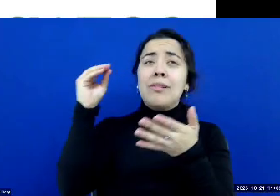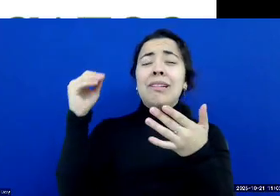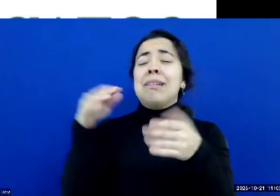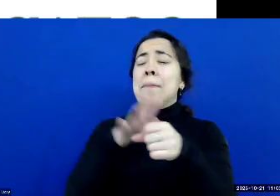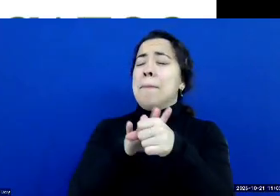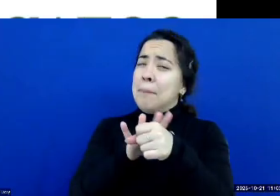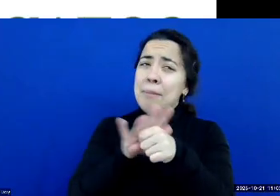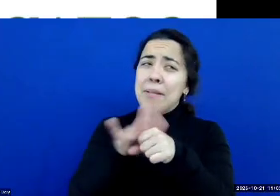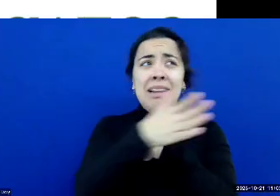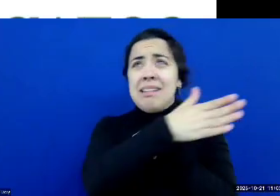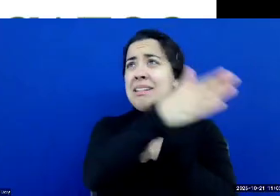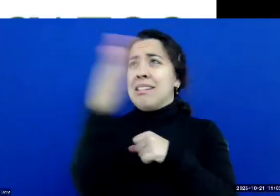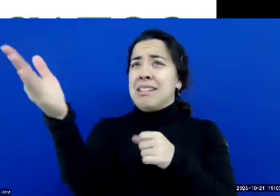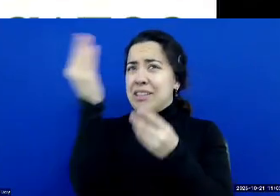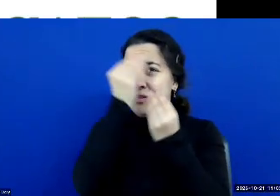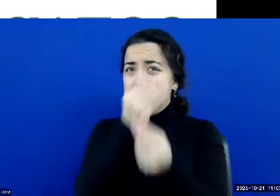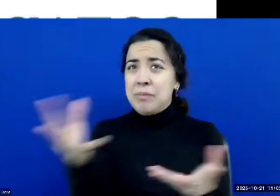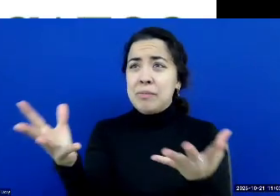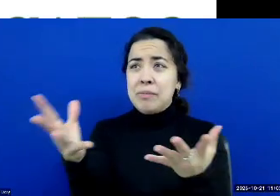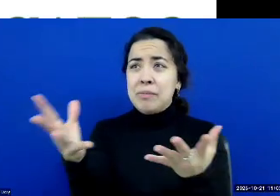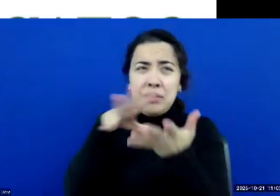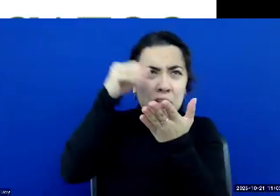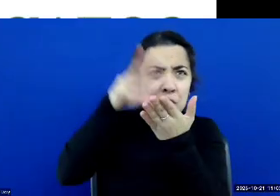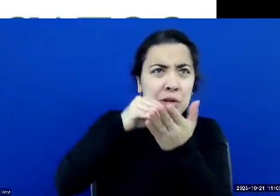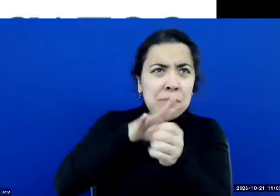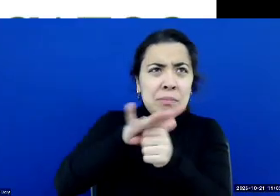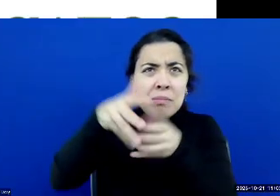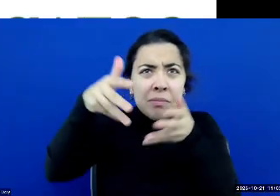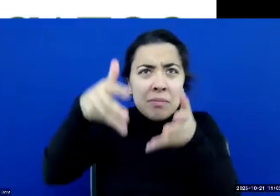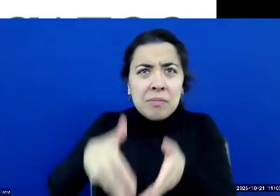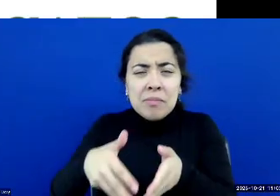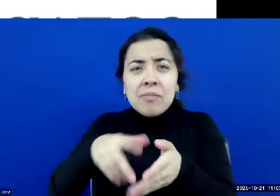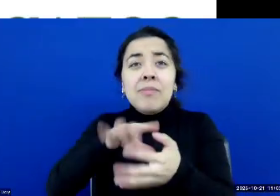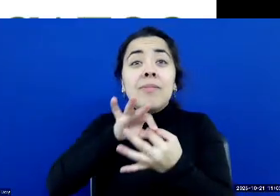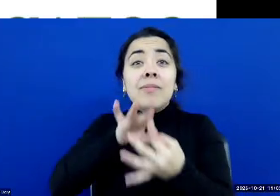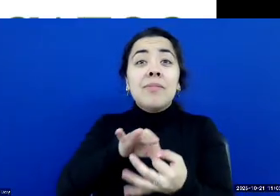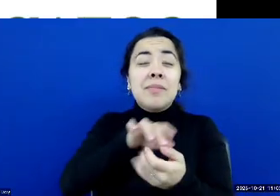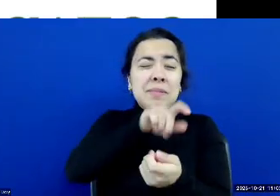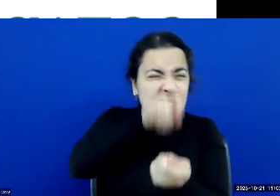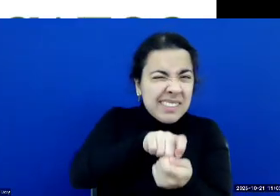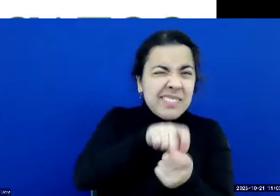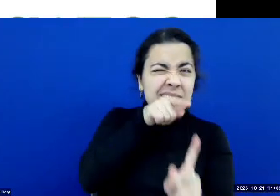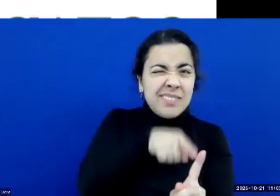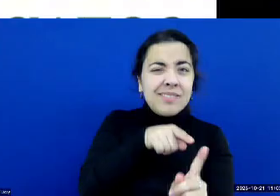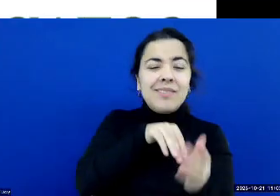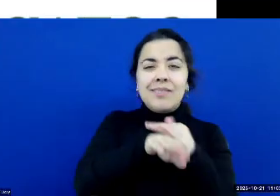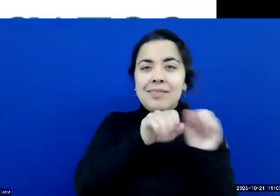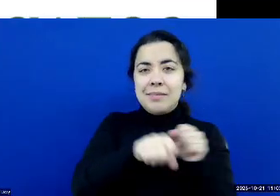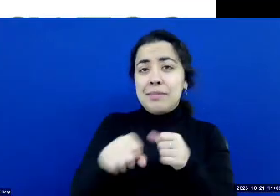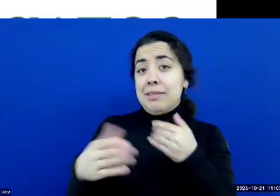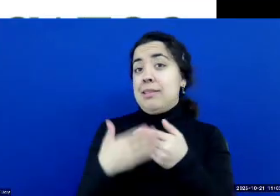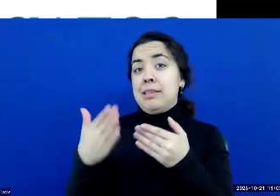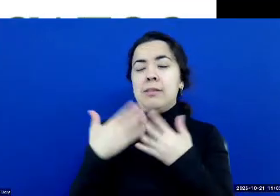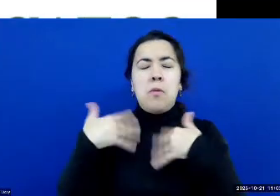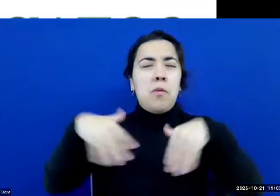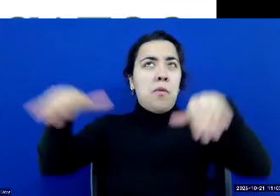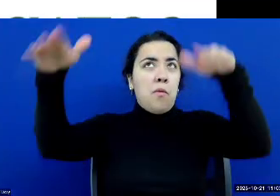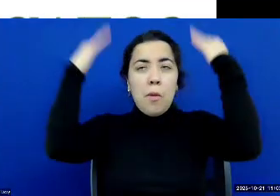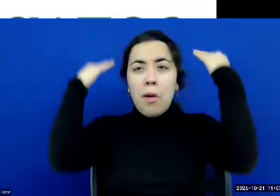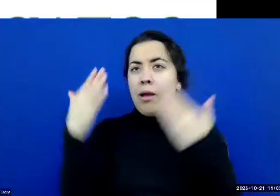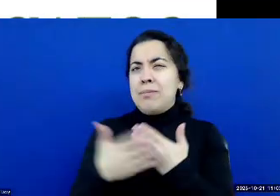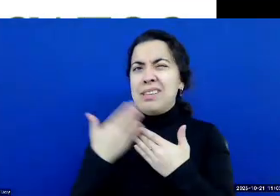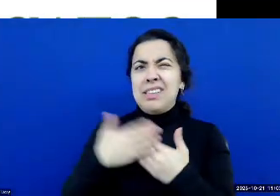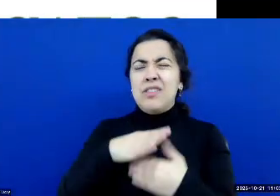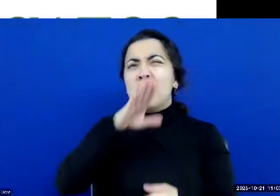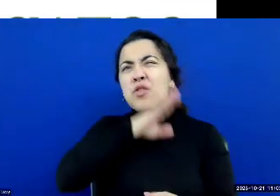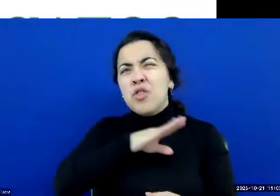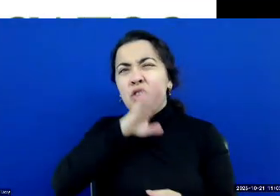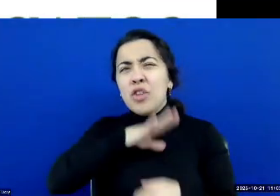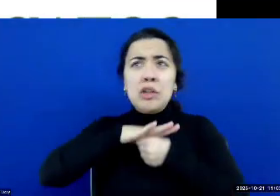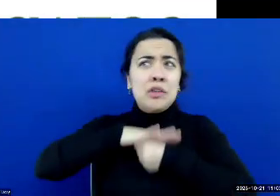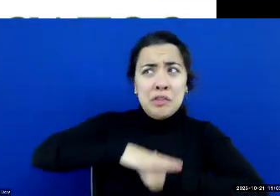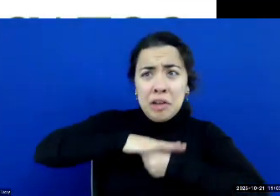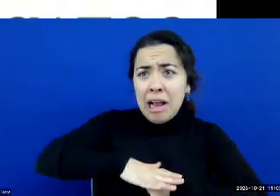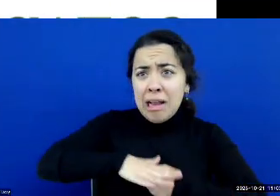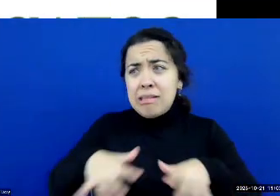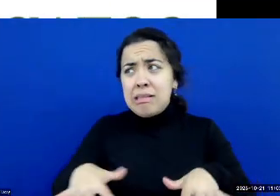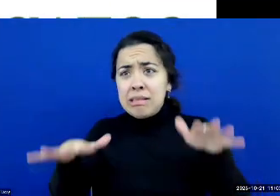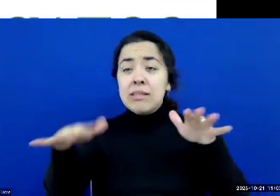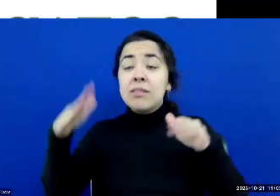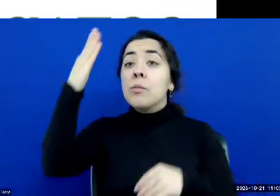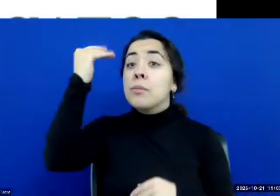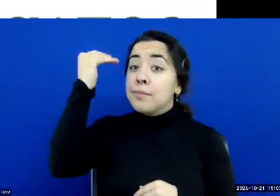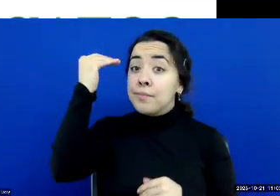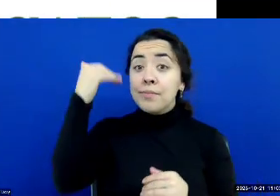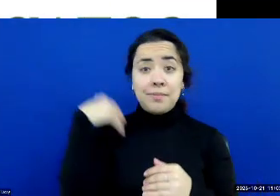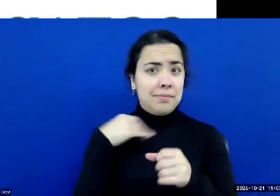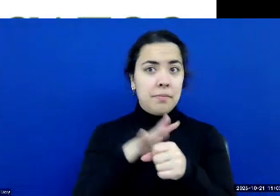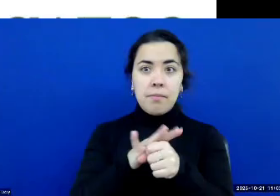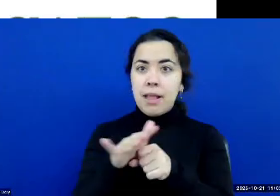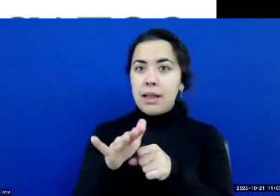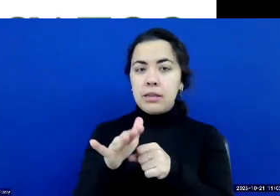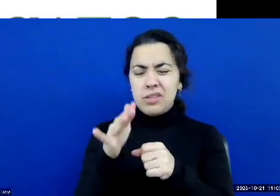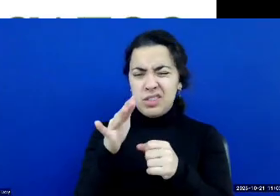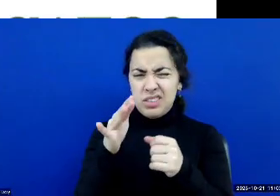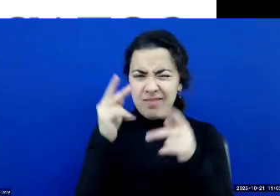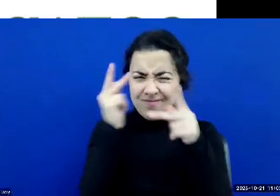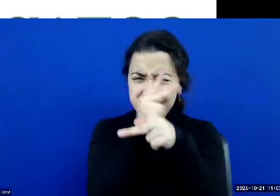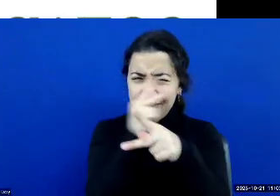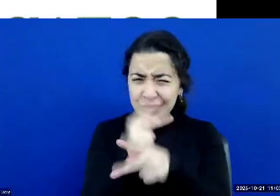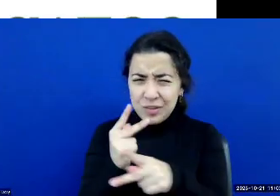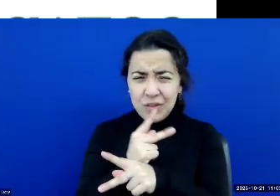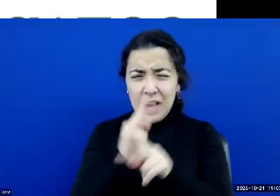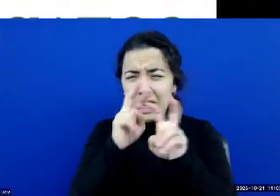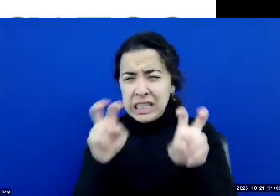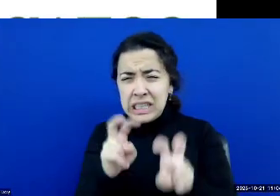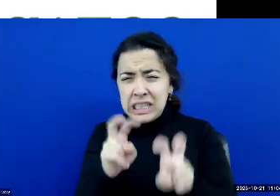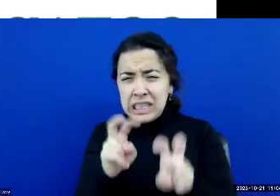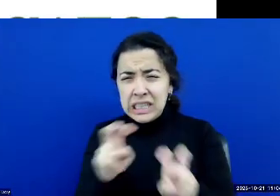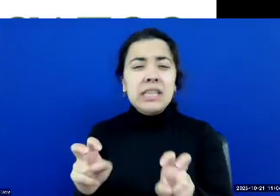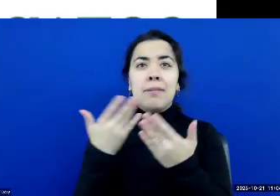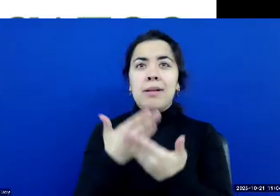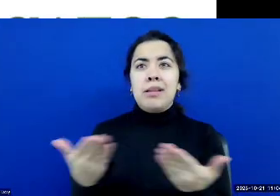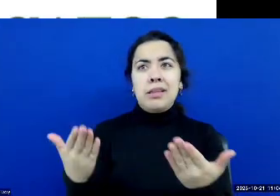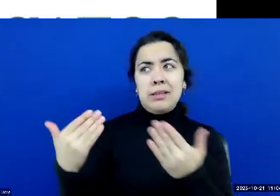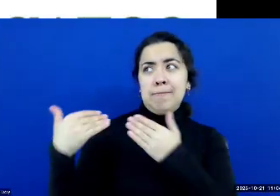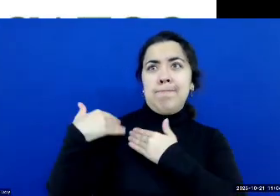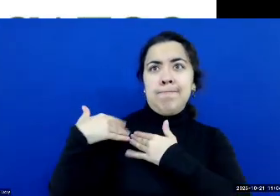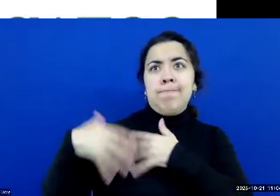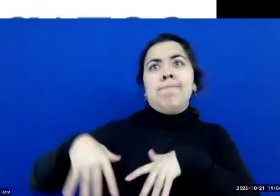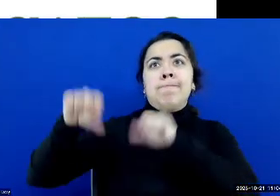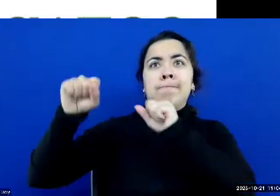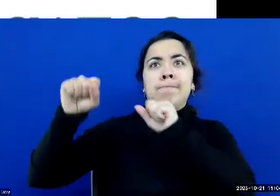Kathleen DeForest: that there is a whole lot to learn, specifically around accessibility. And it's very easy to become overwhelmed, and get frustrated and a little stressed out, right? Because there's a lot to unpack, and a lot of things that need to be overhauled.